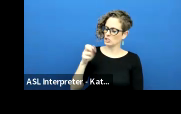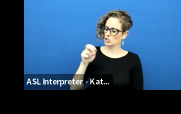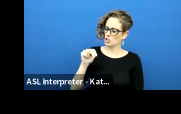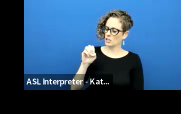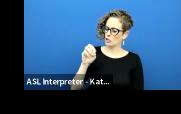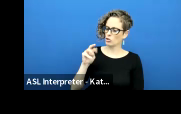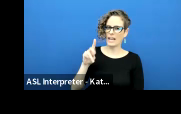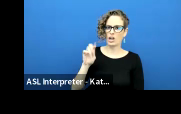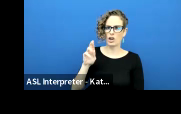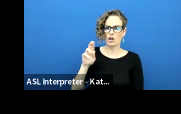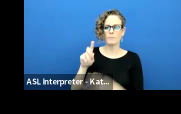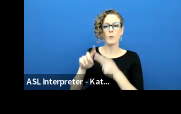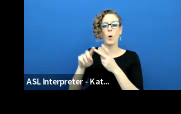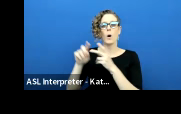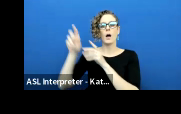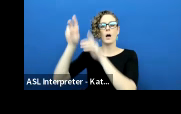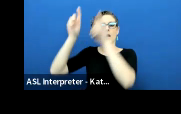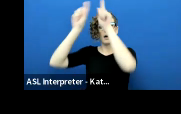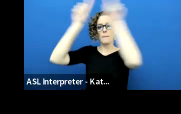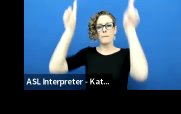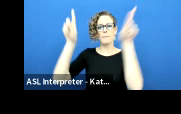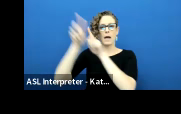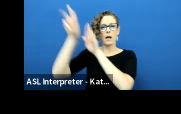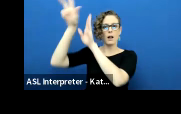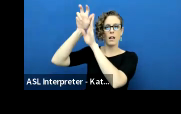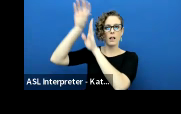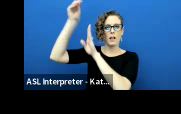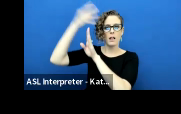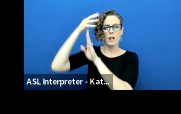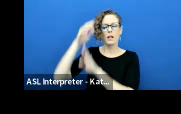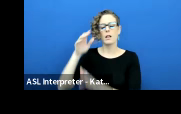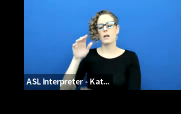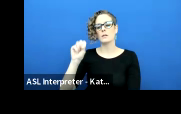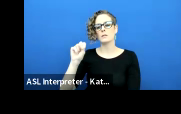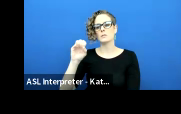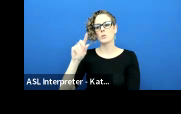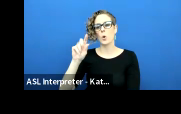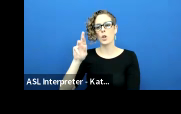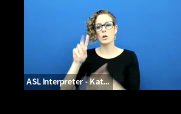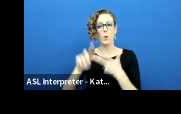and and kind of like a Tesla powerwall that is sometimes the the need to people people need to